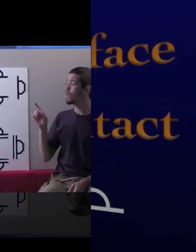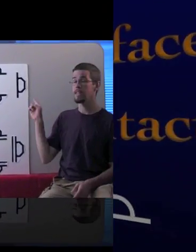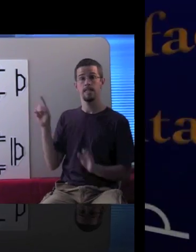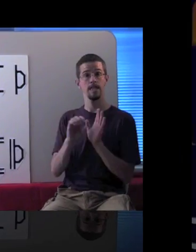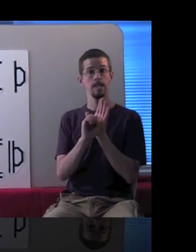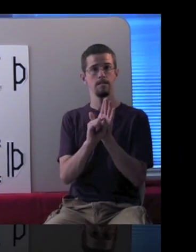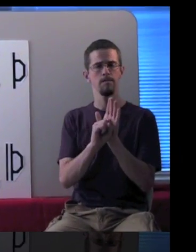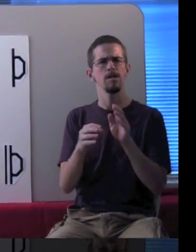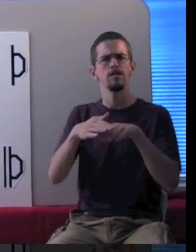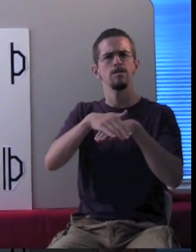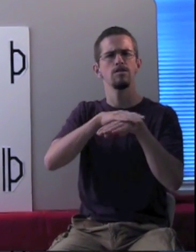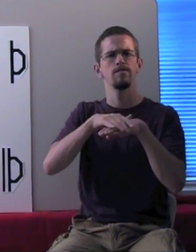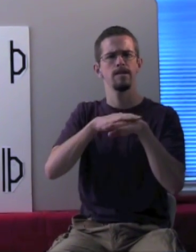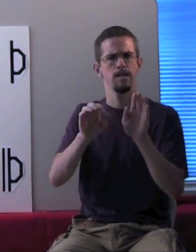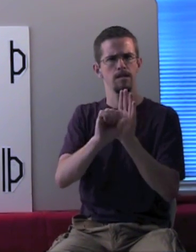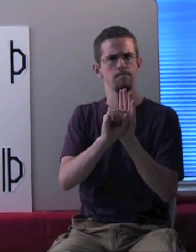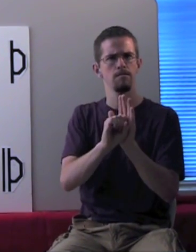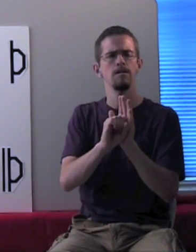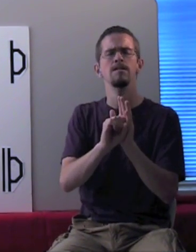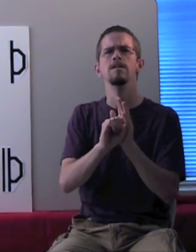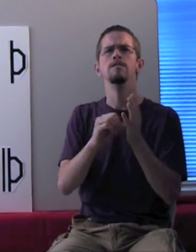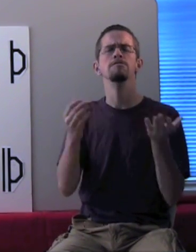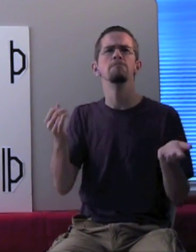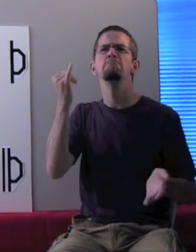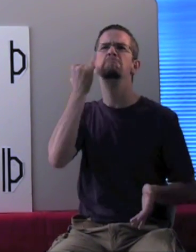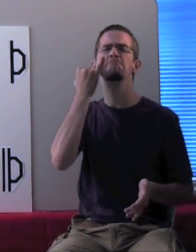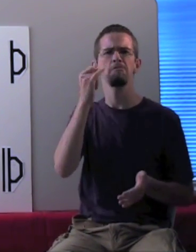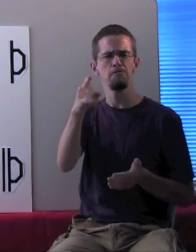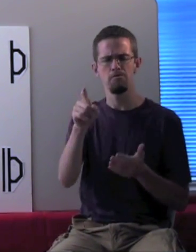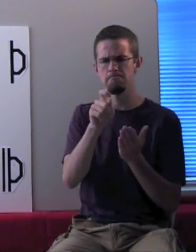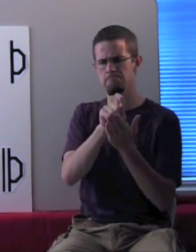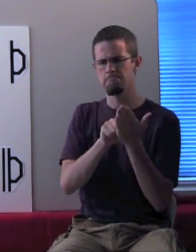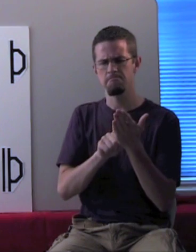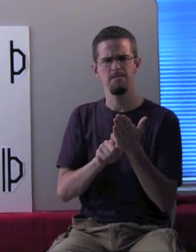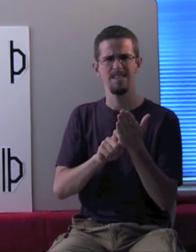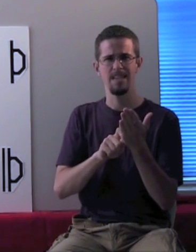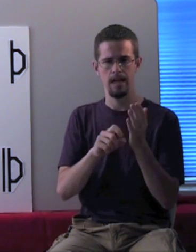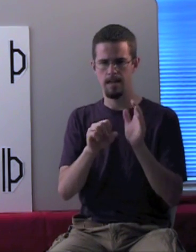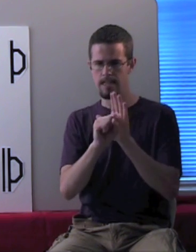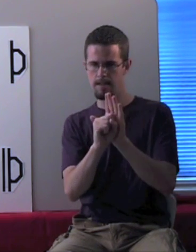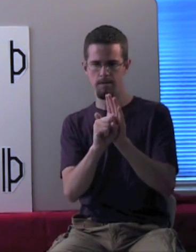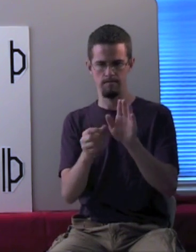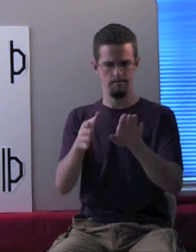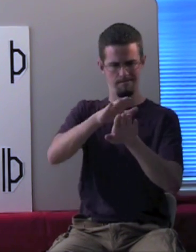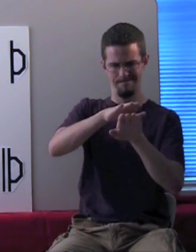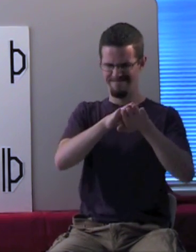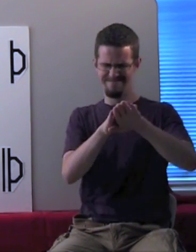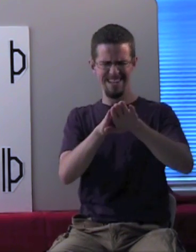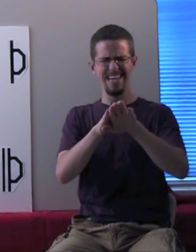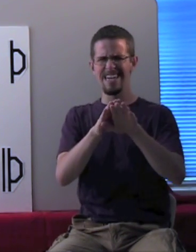These are the Surface Contact symbols. When you are writing and the hand symbols...